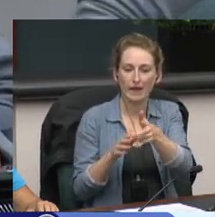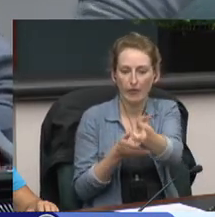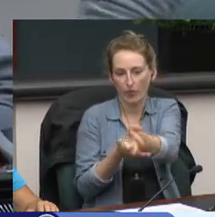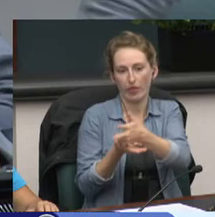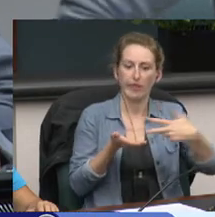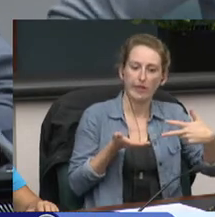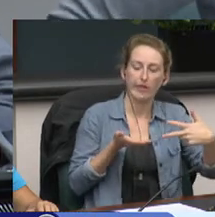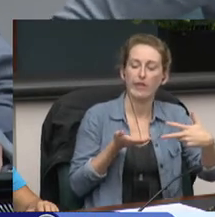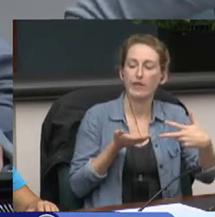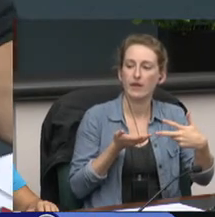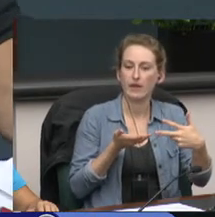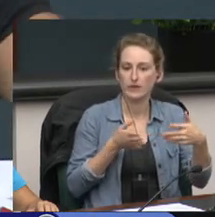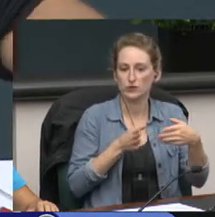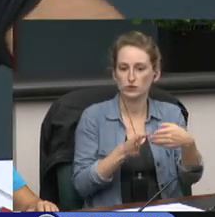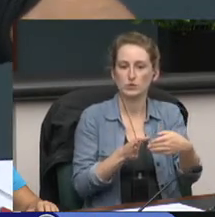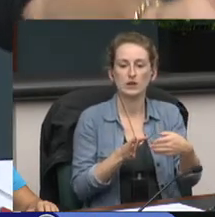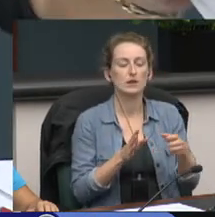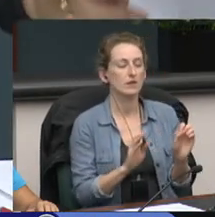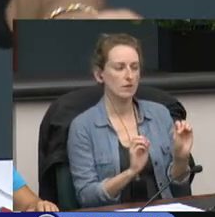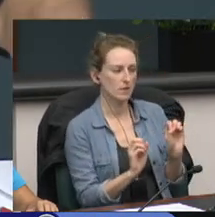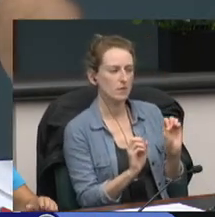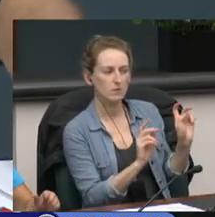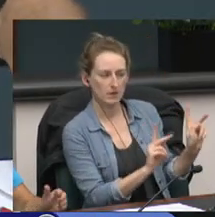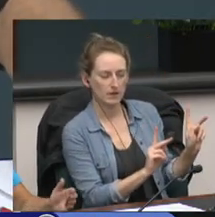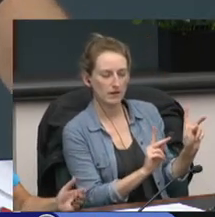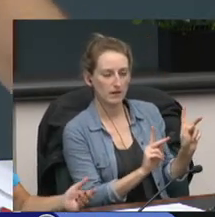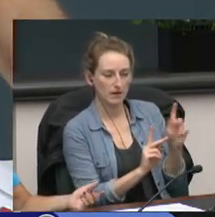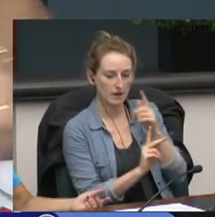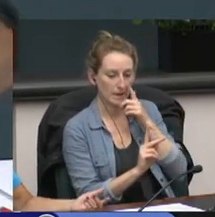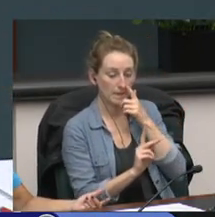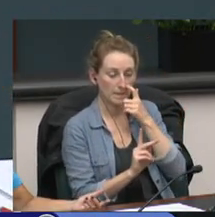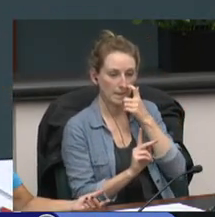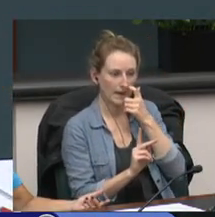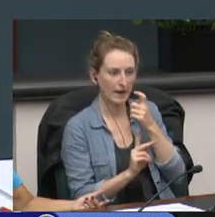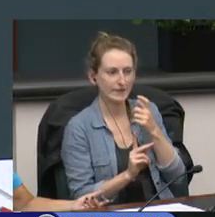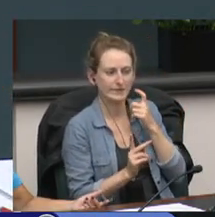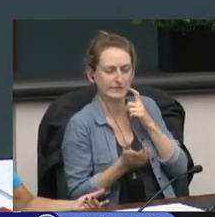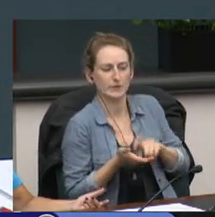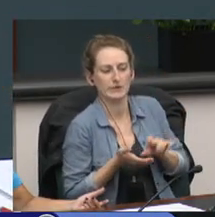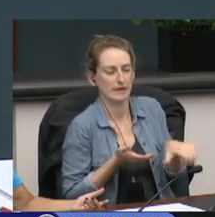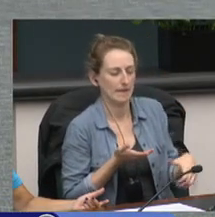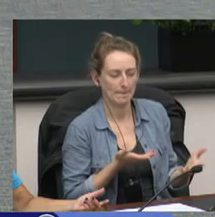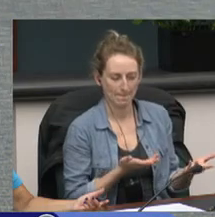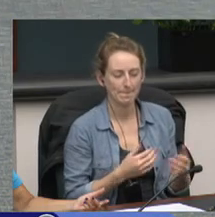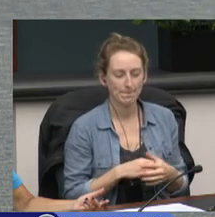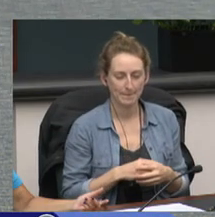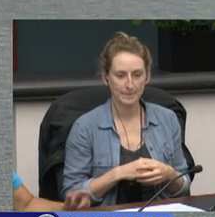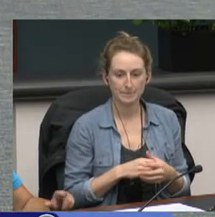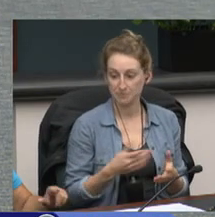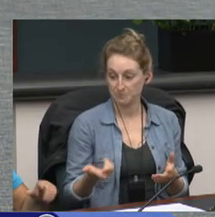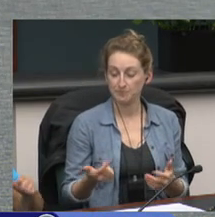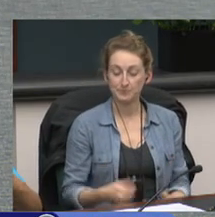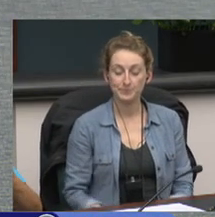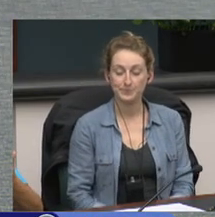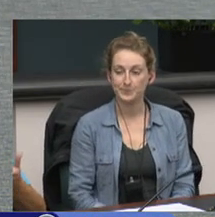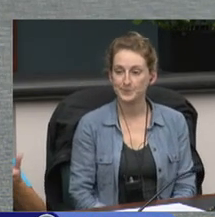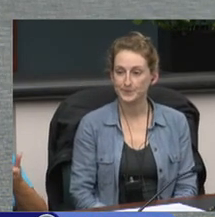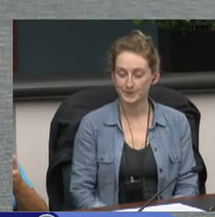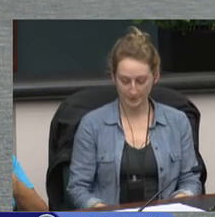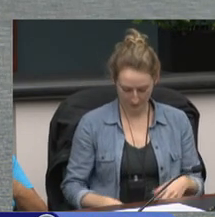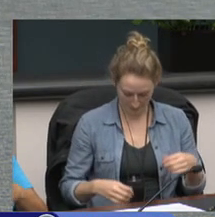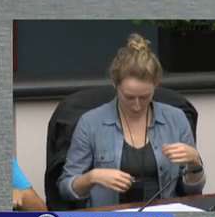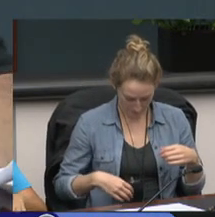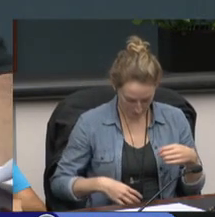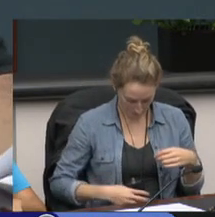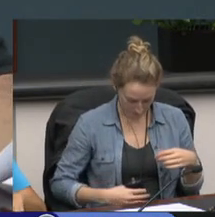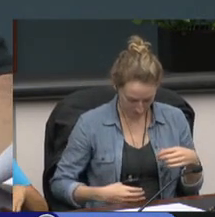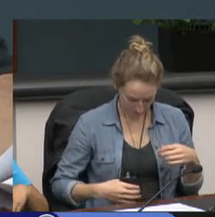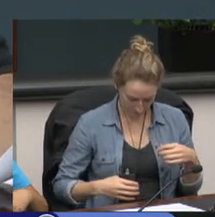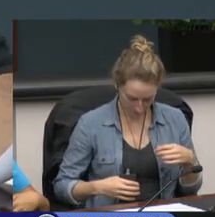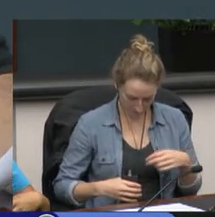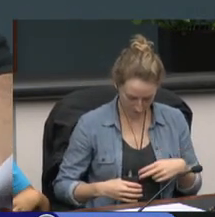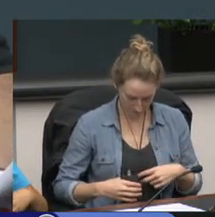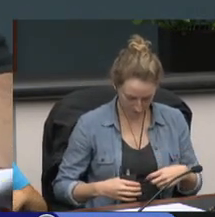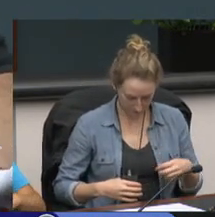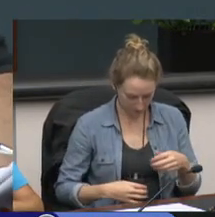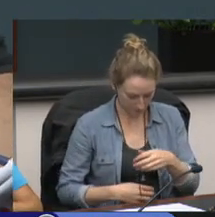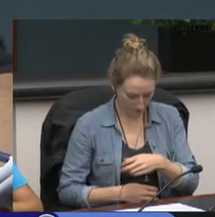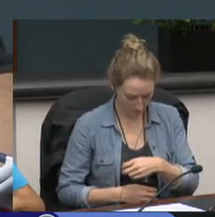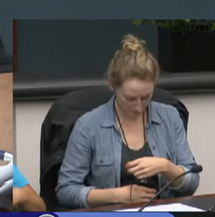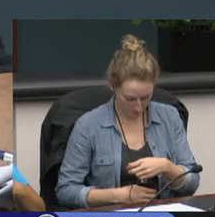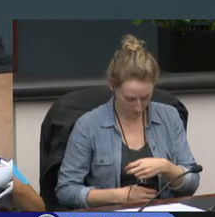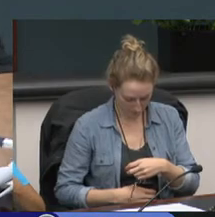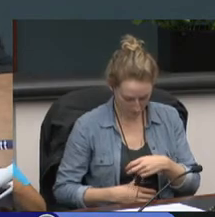okay you know it's just just that just caught my eye on page 152 materials for